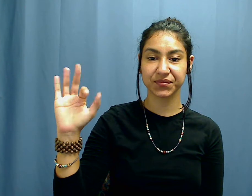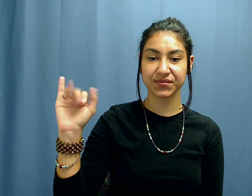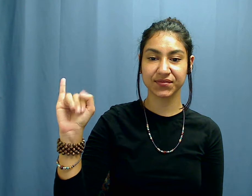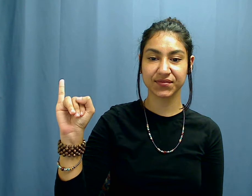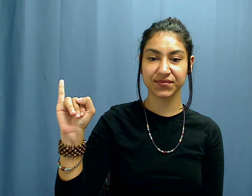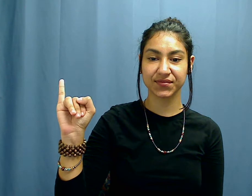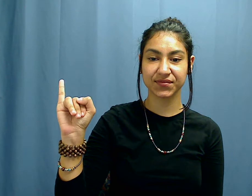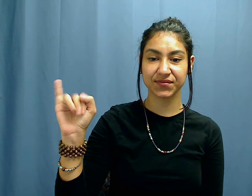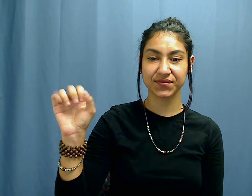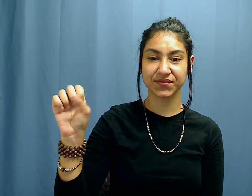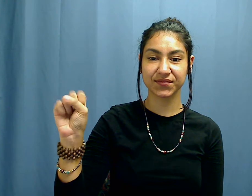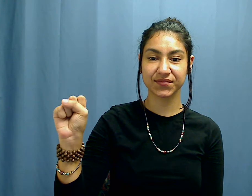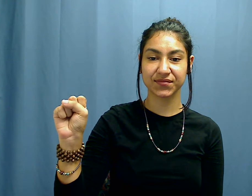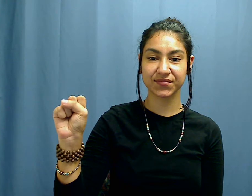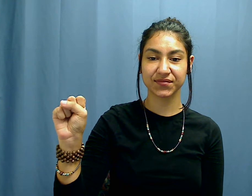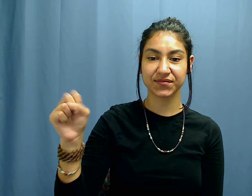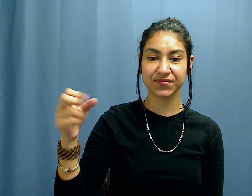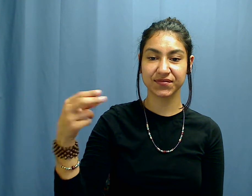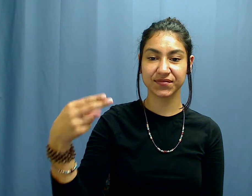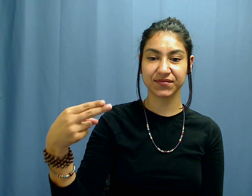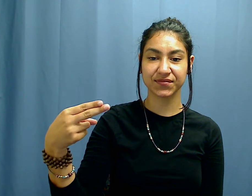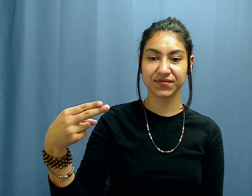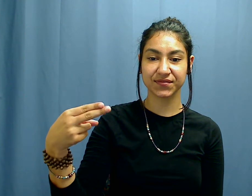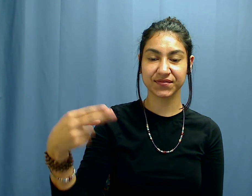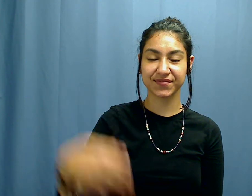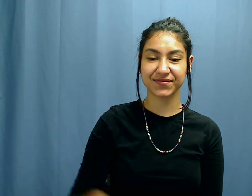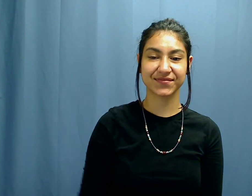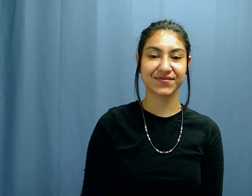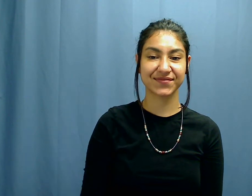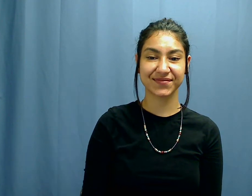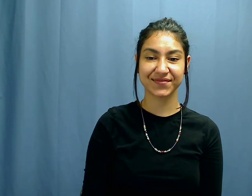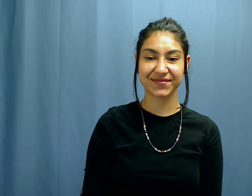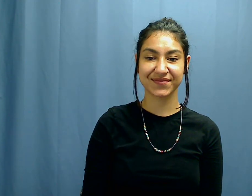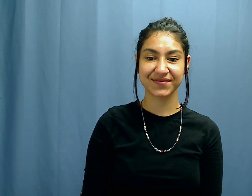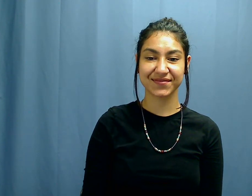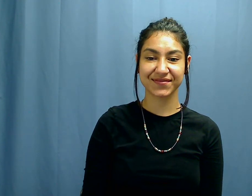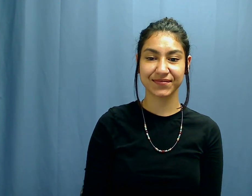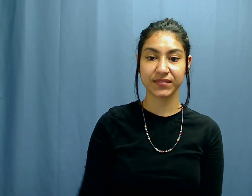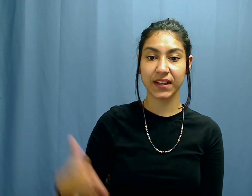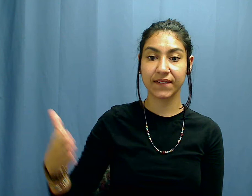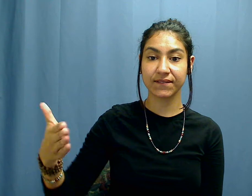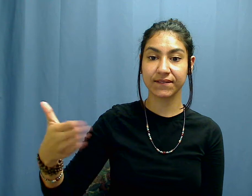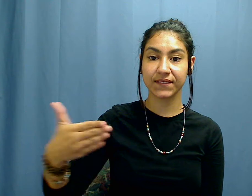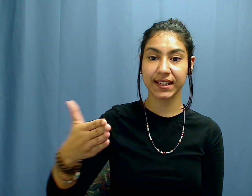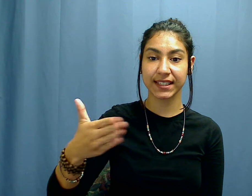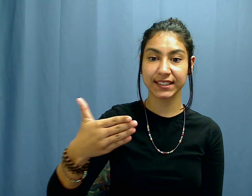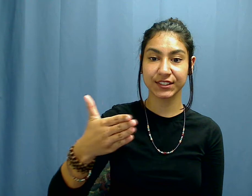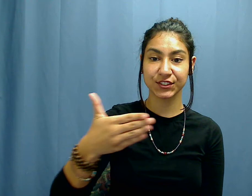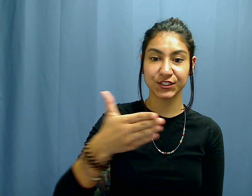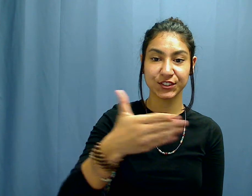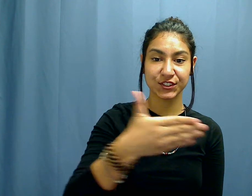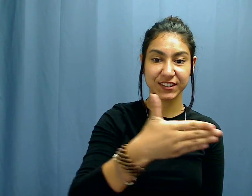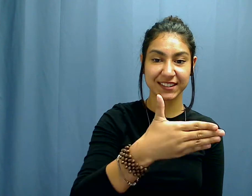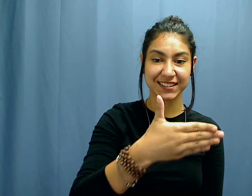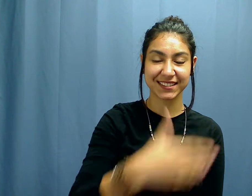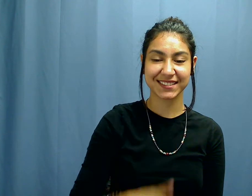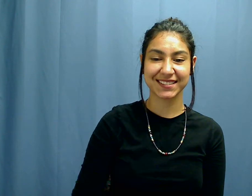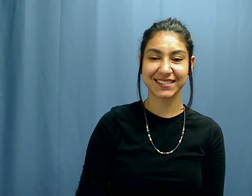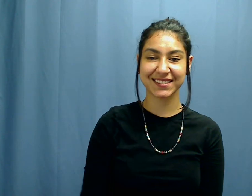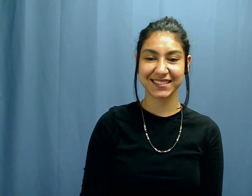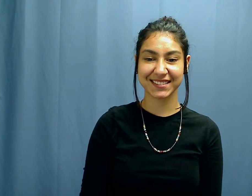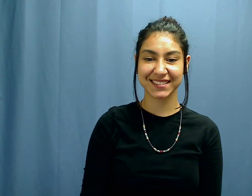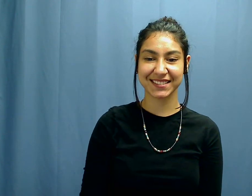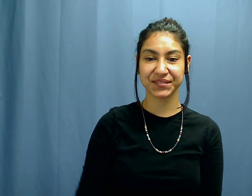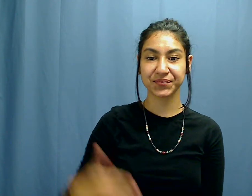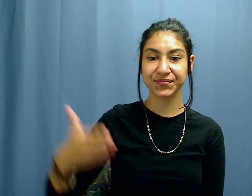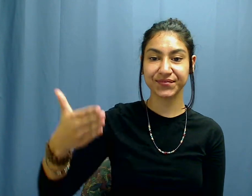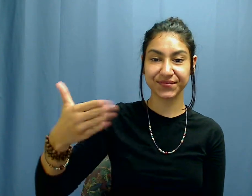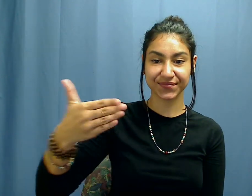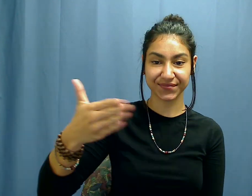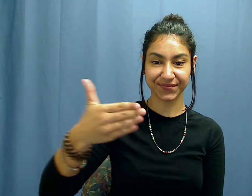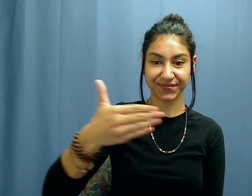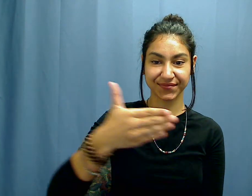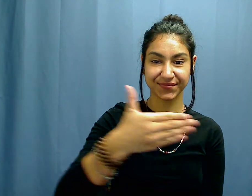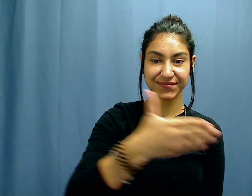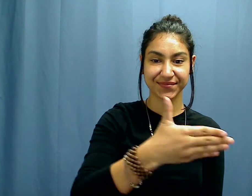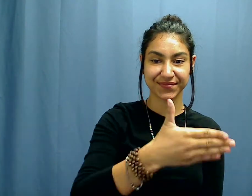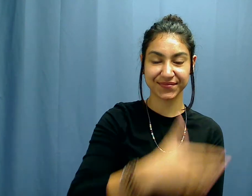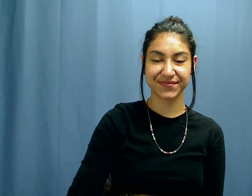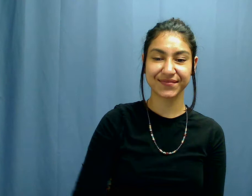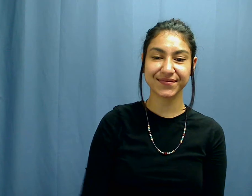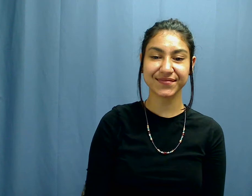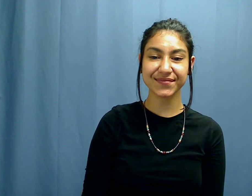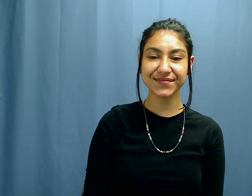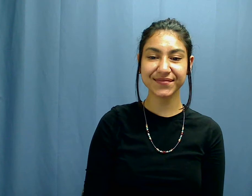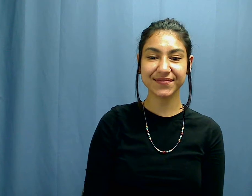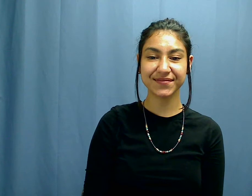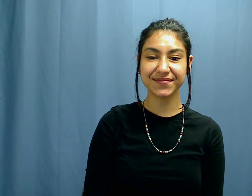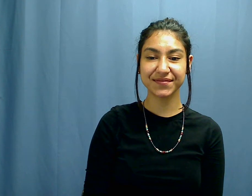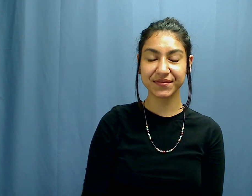Fish